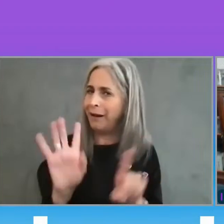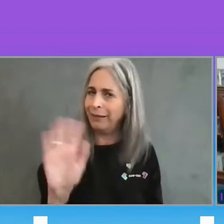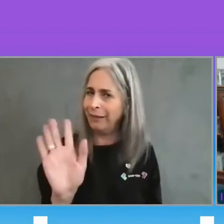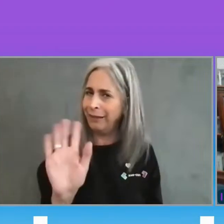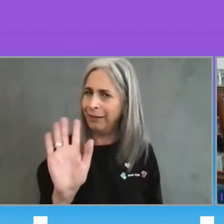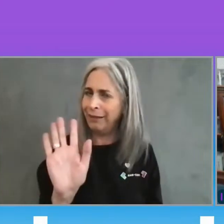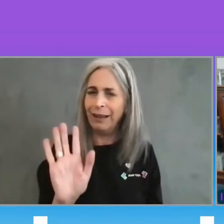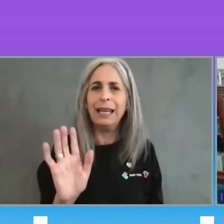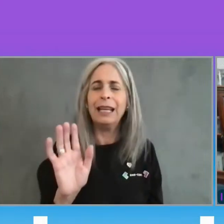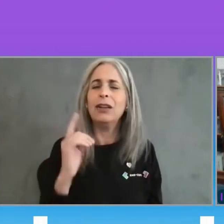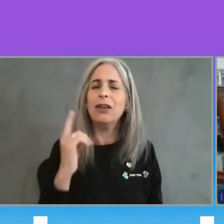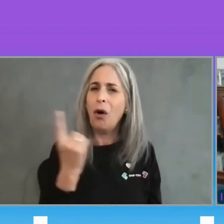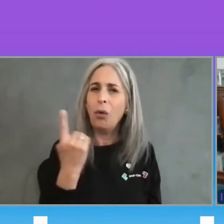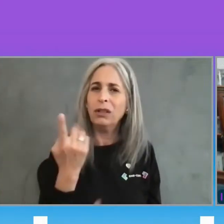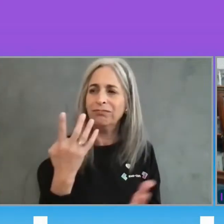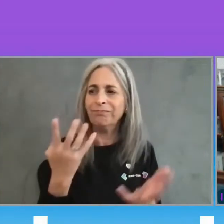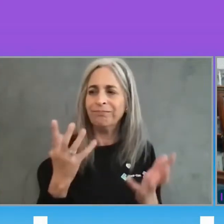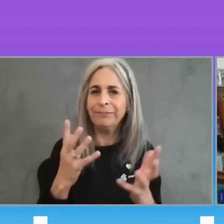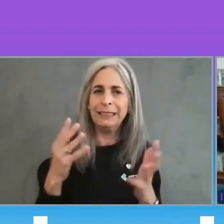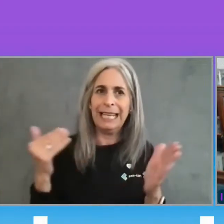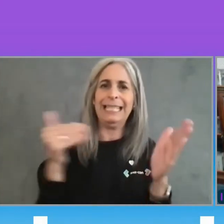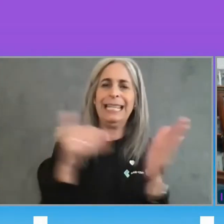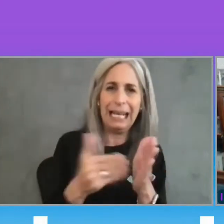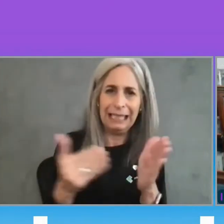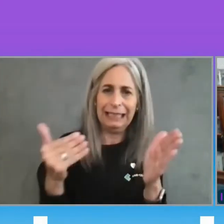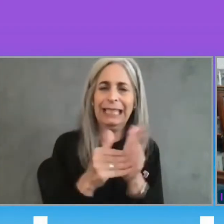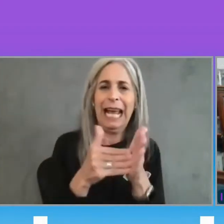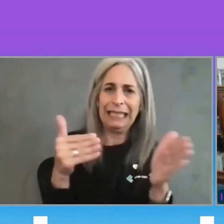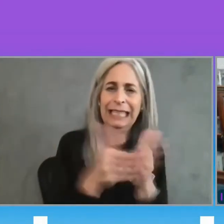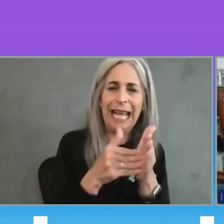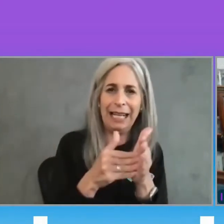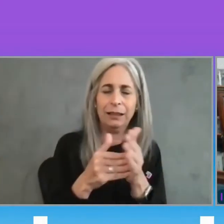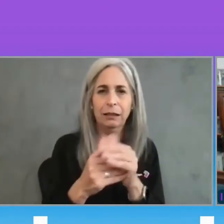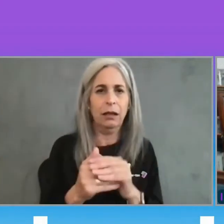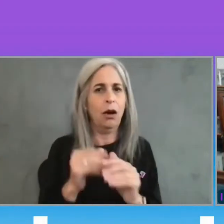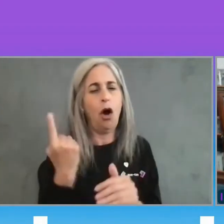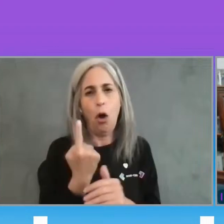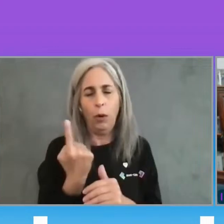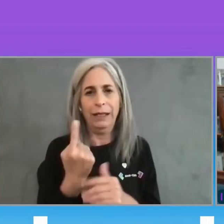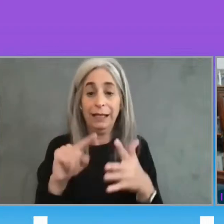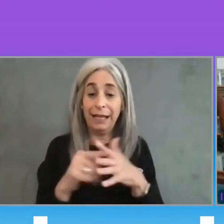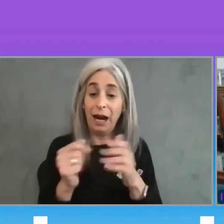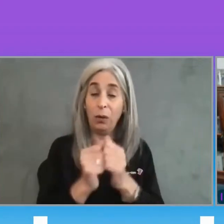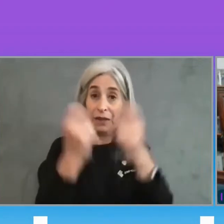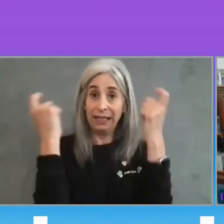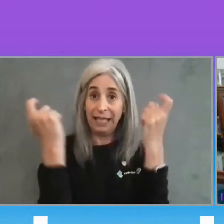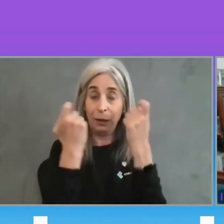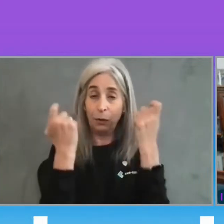eroded all the time and there are attacks on it all the time. And so start with the